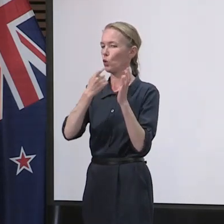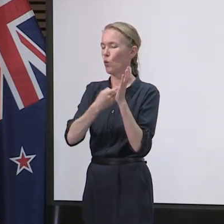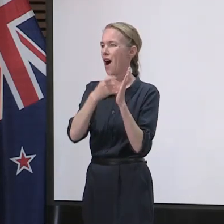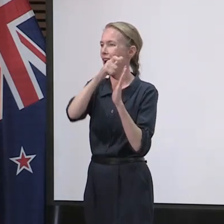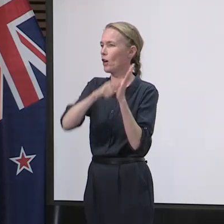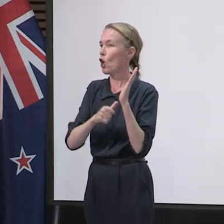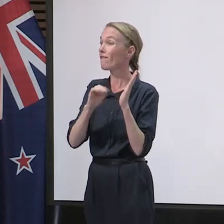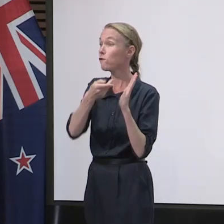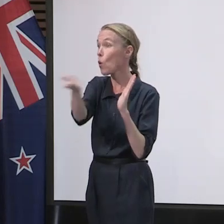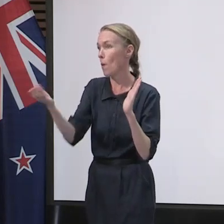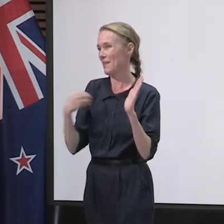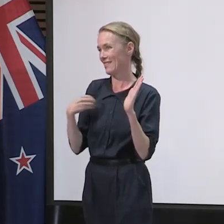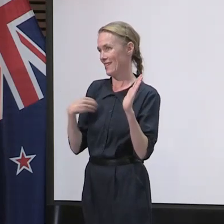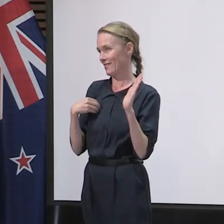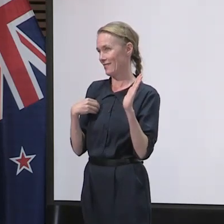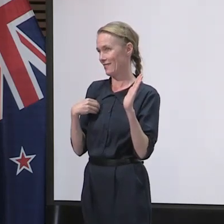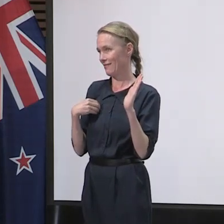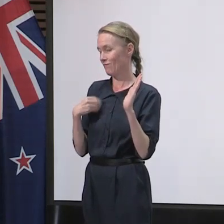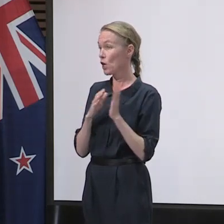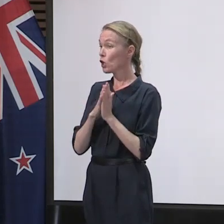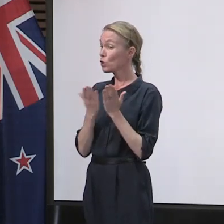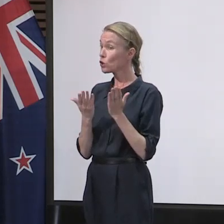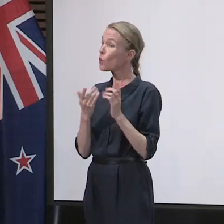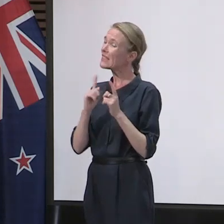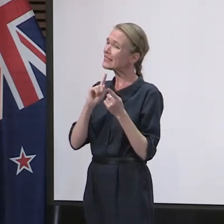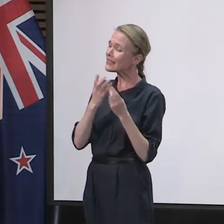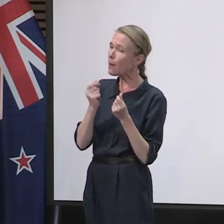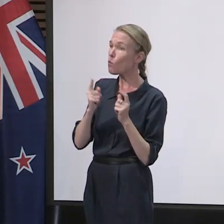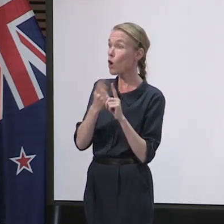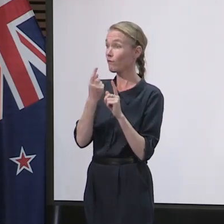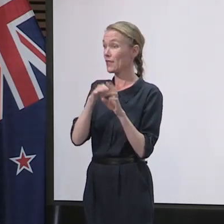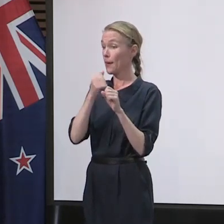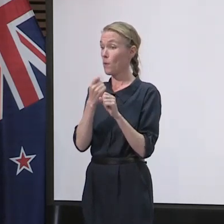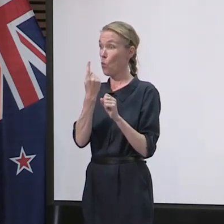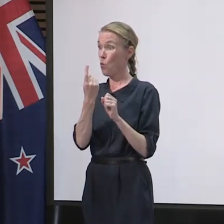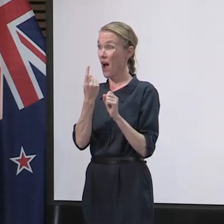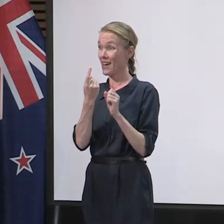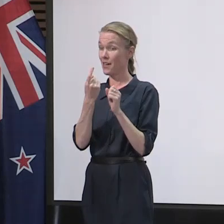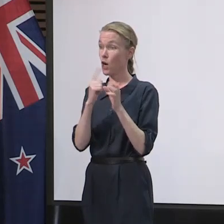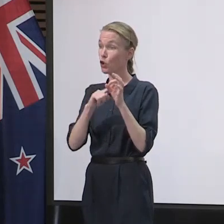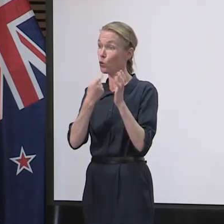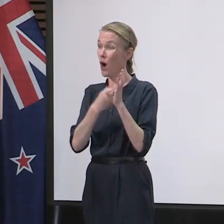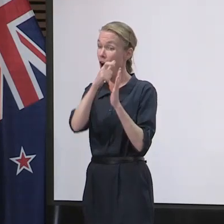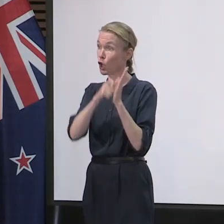converted into a QR code, and